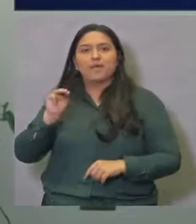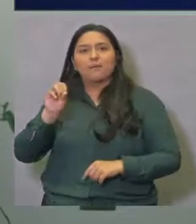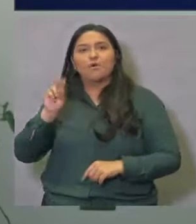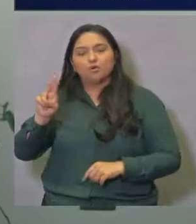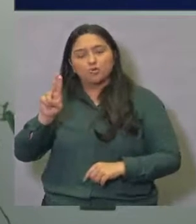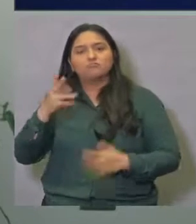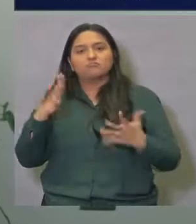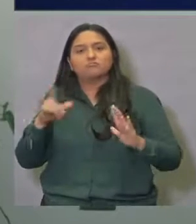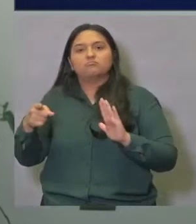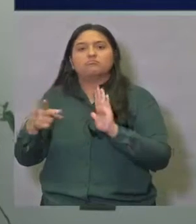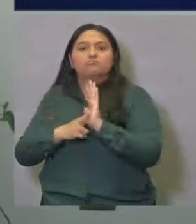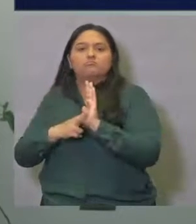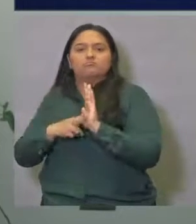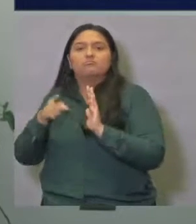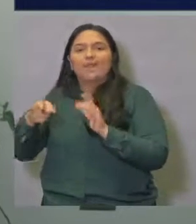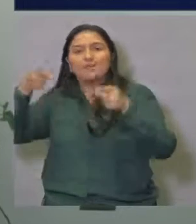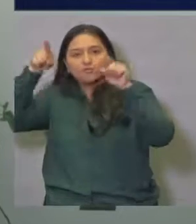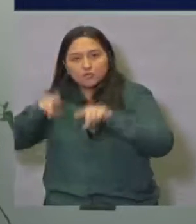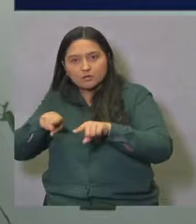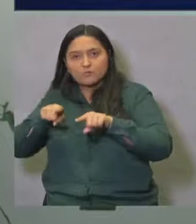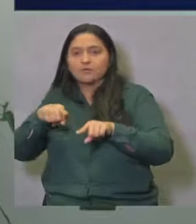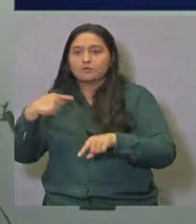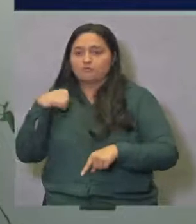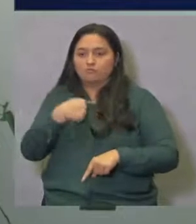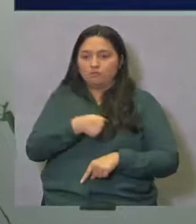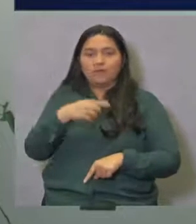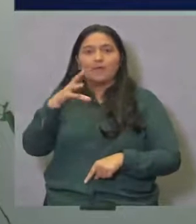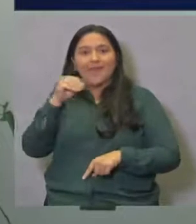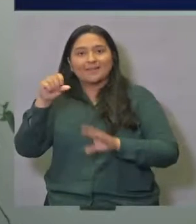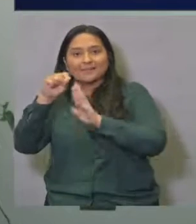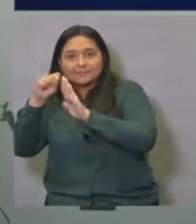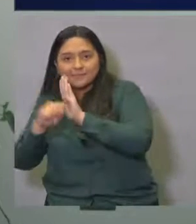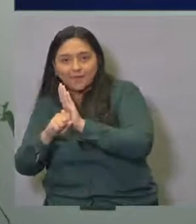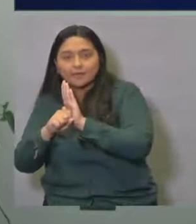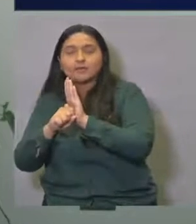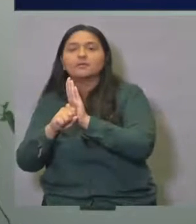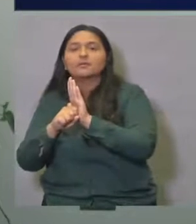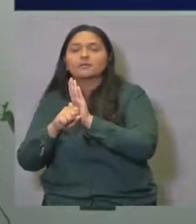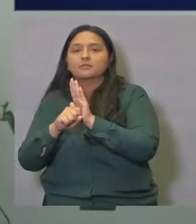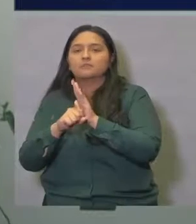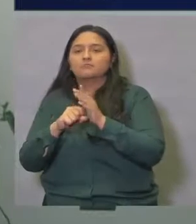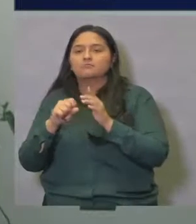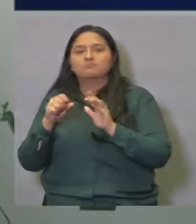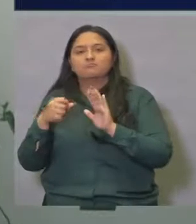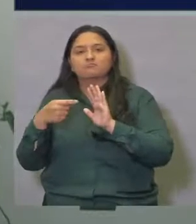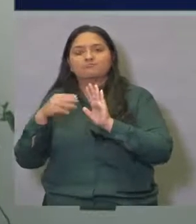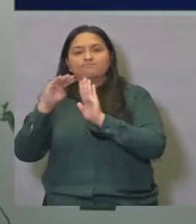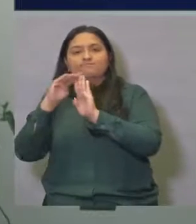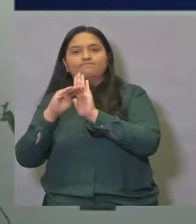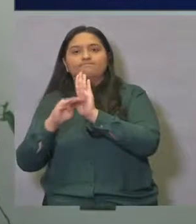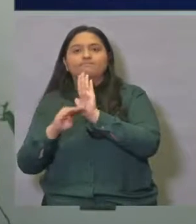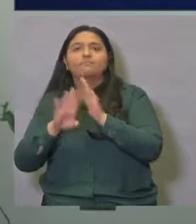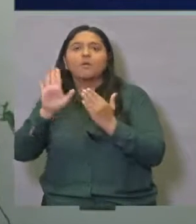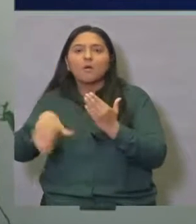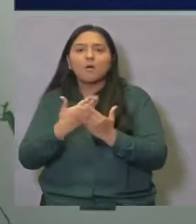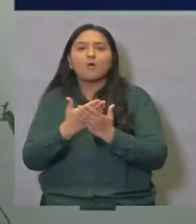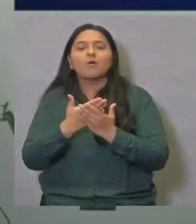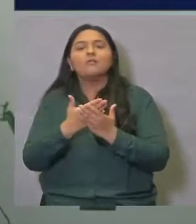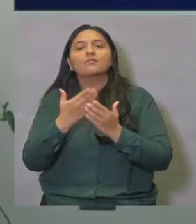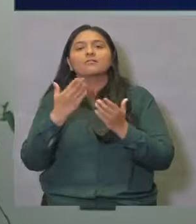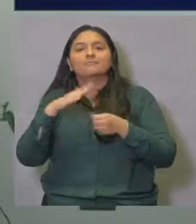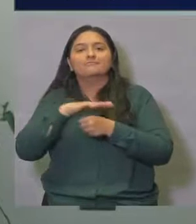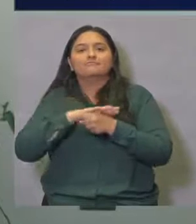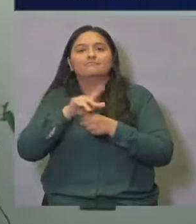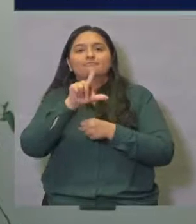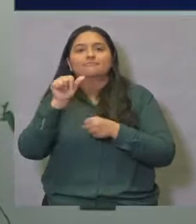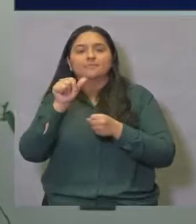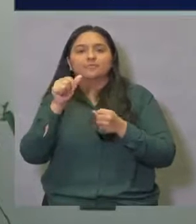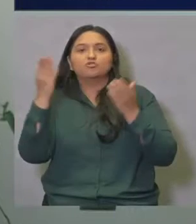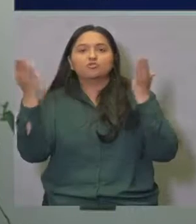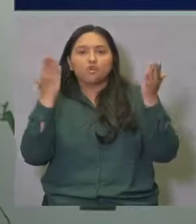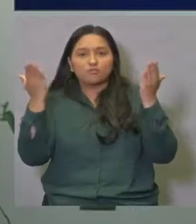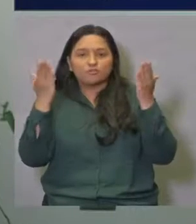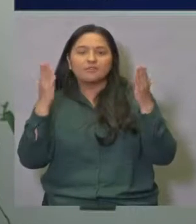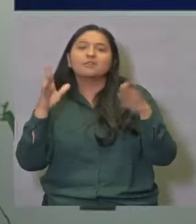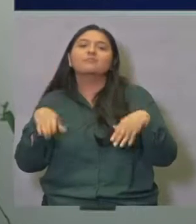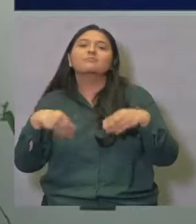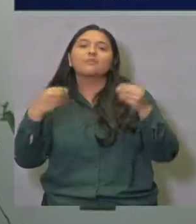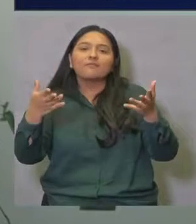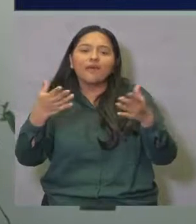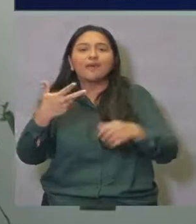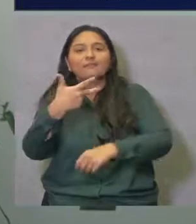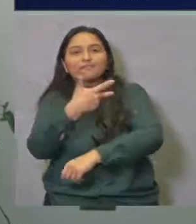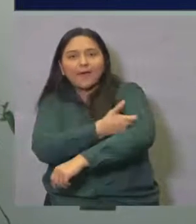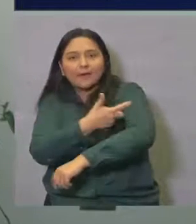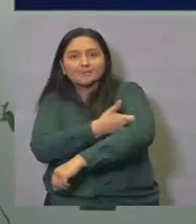BLUE SHIELD IN TERMS OF THE MOU.